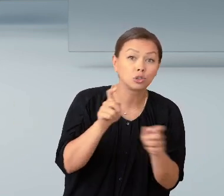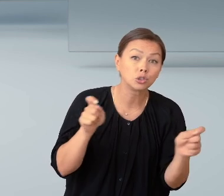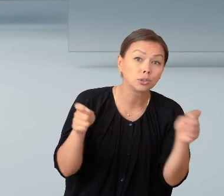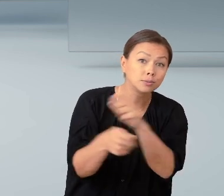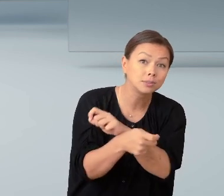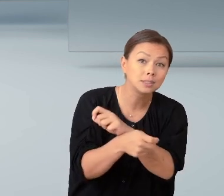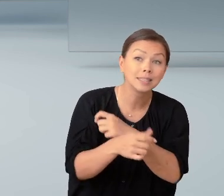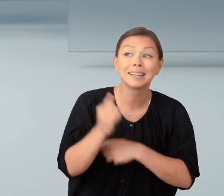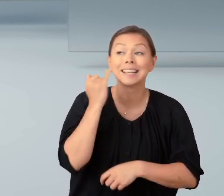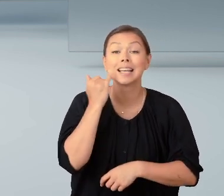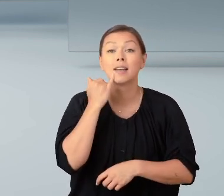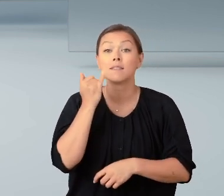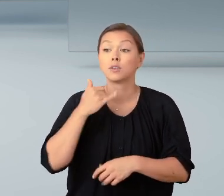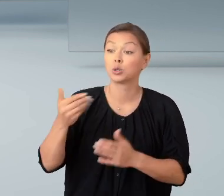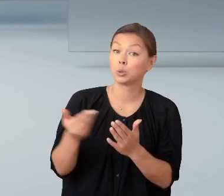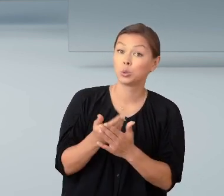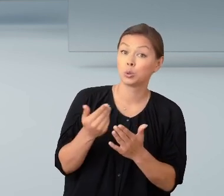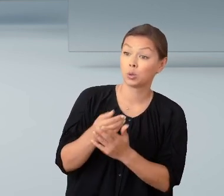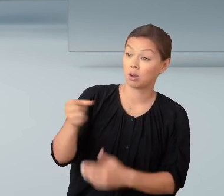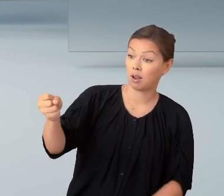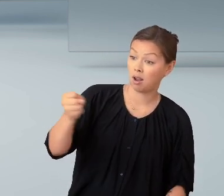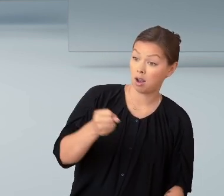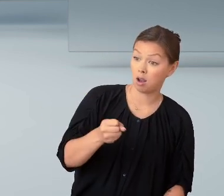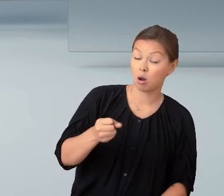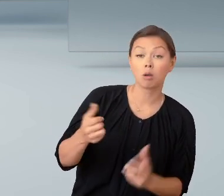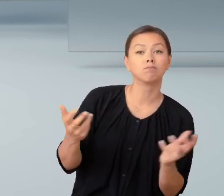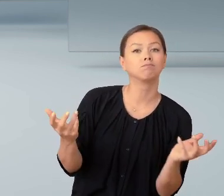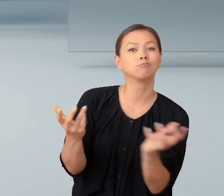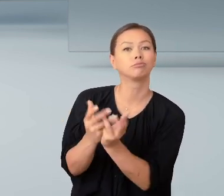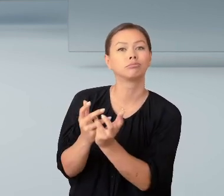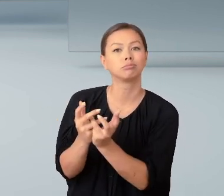add functionality as you grow. Have a new line of business? Great.